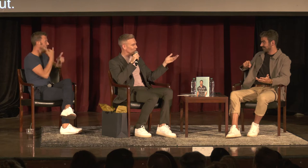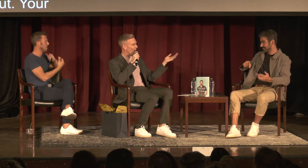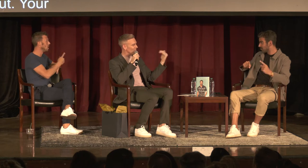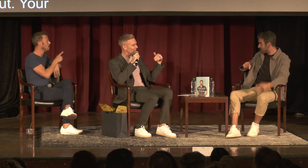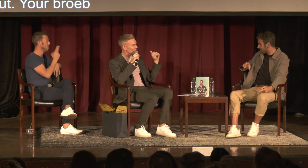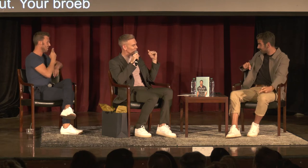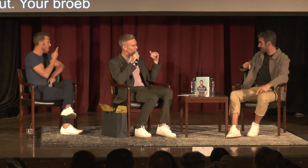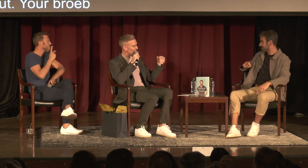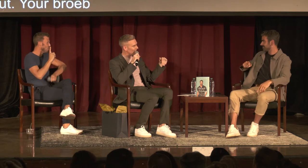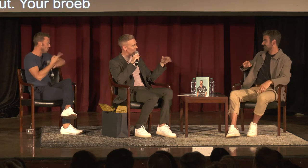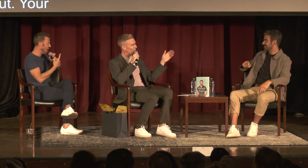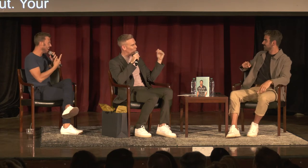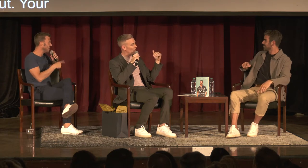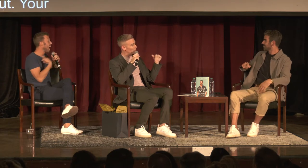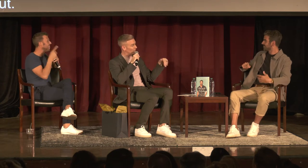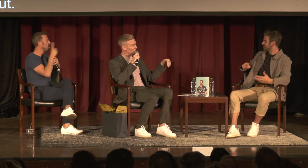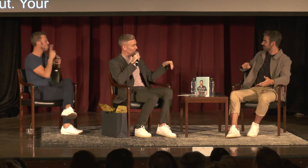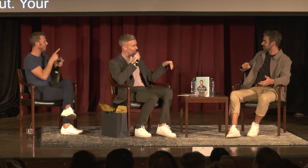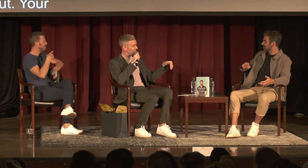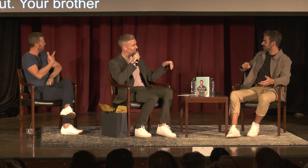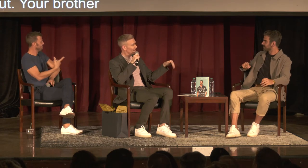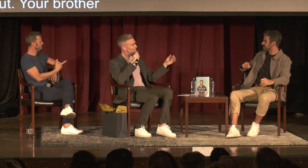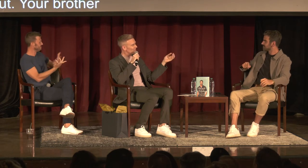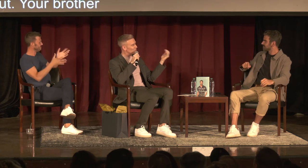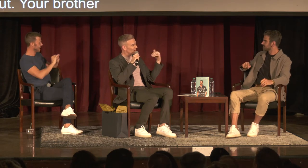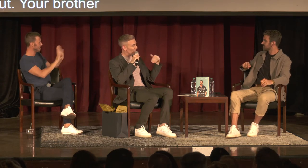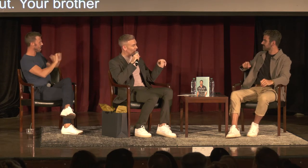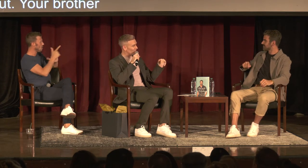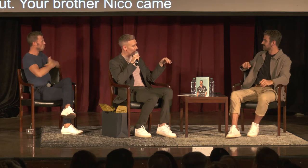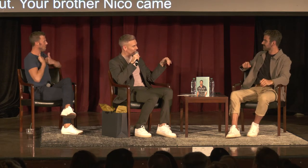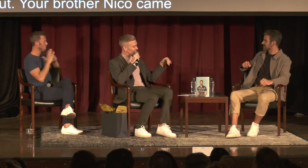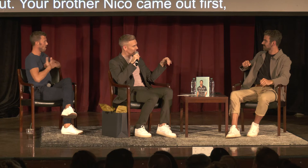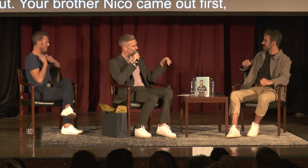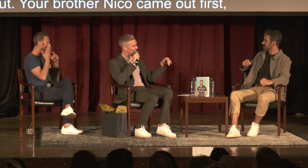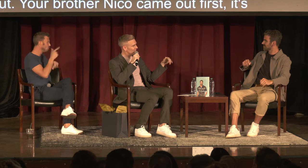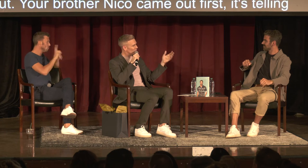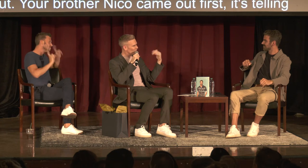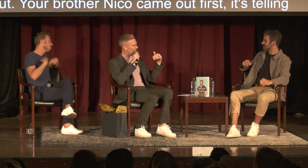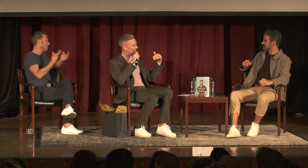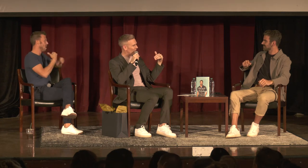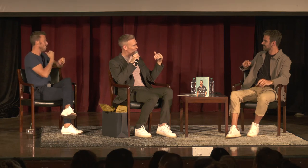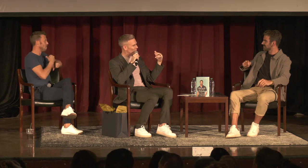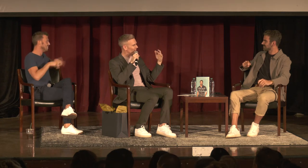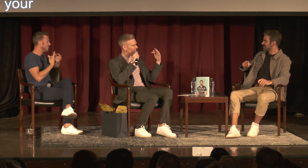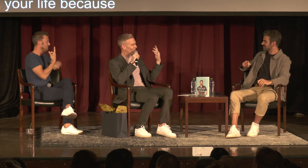So I think it's just so telling about the way you live your life because you've been a fighter ever since. Do you look back at that moment and go,